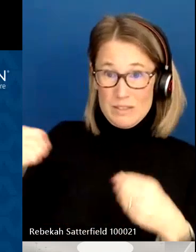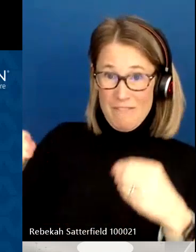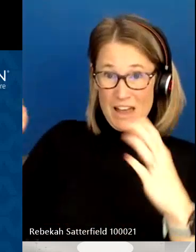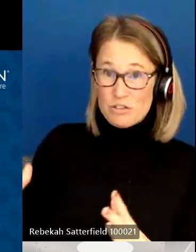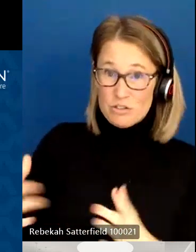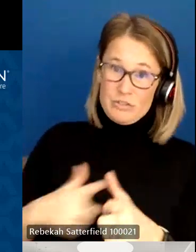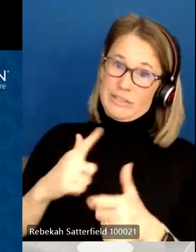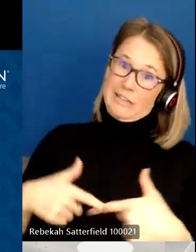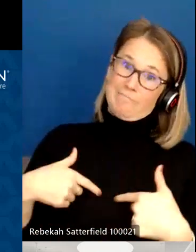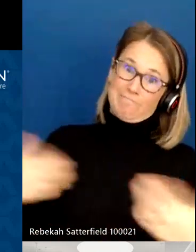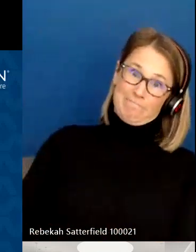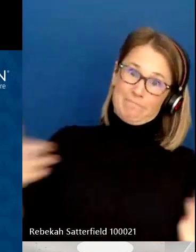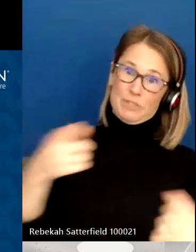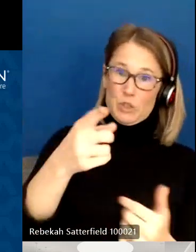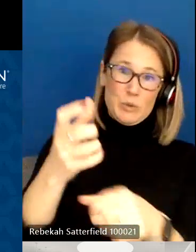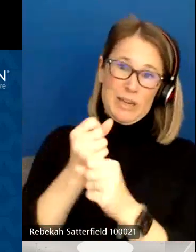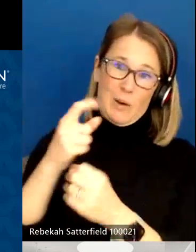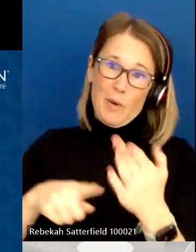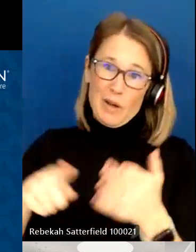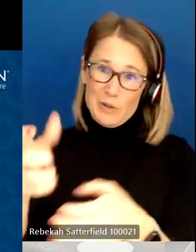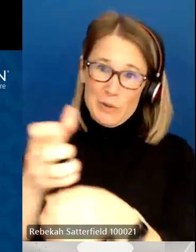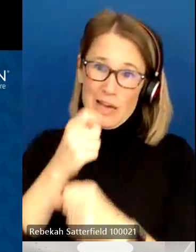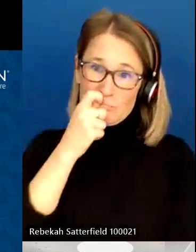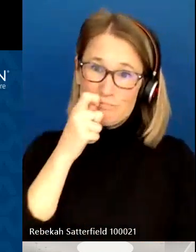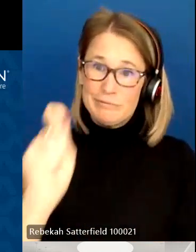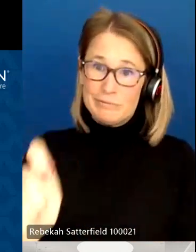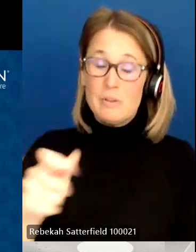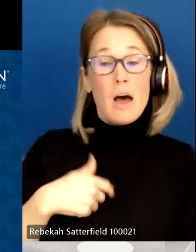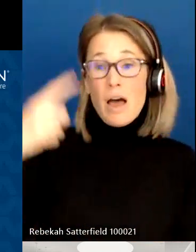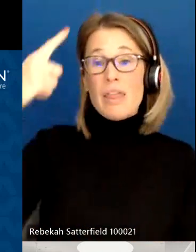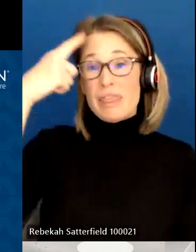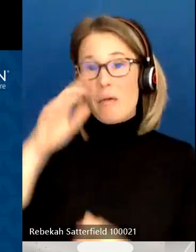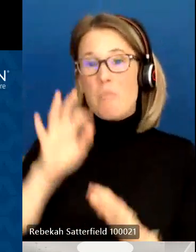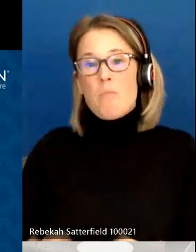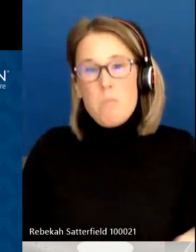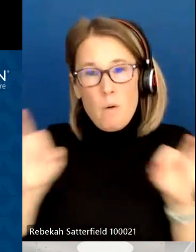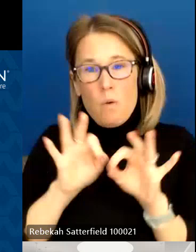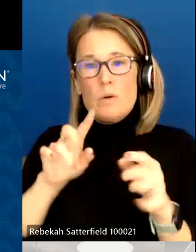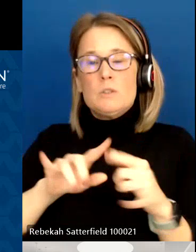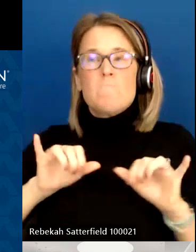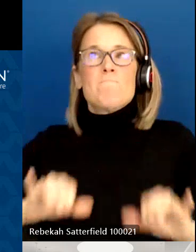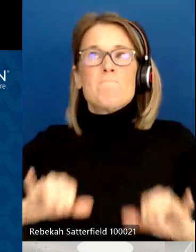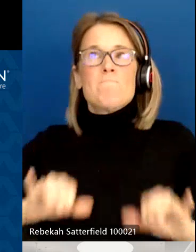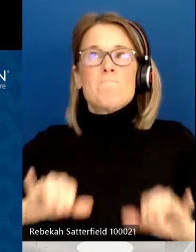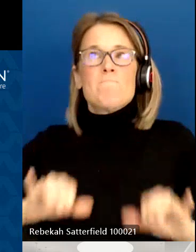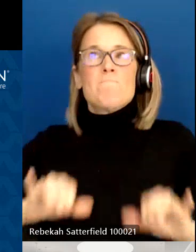you know you're going to get what you get so I think that you know it's important to really um